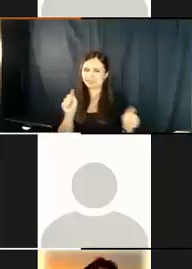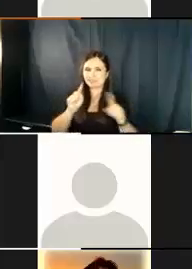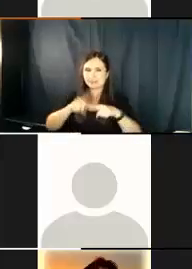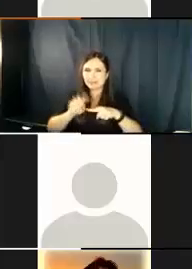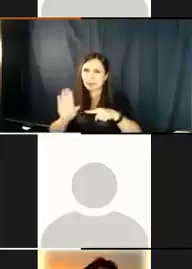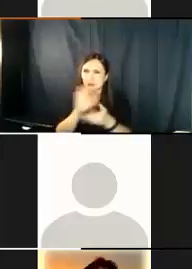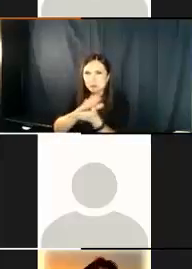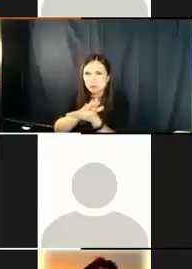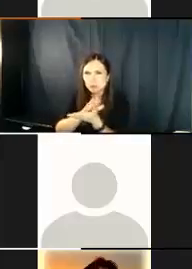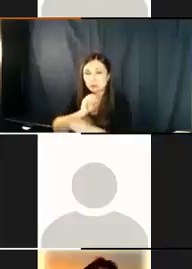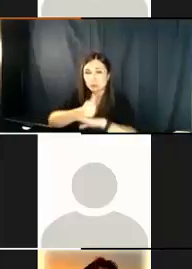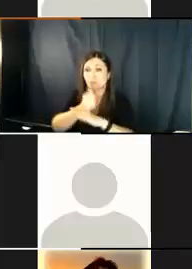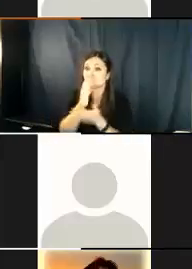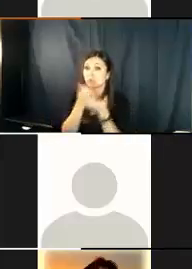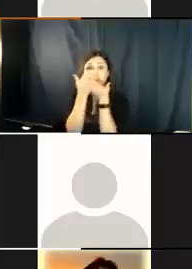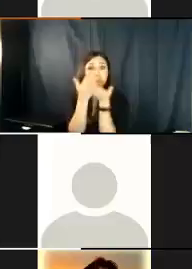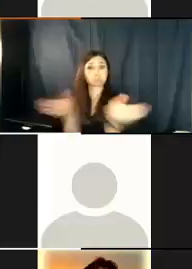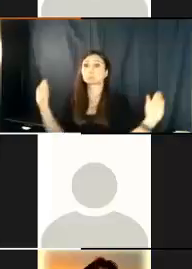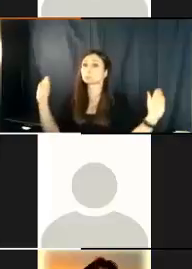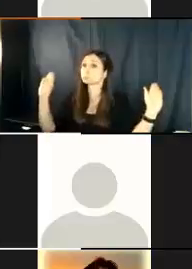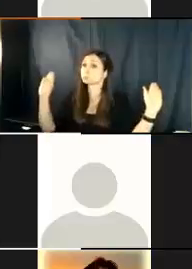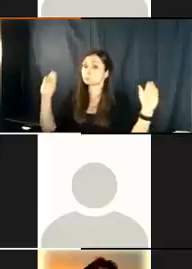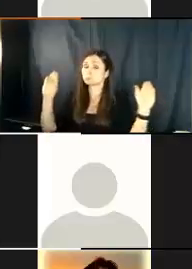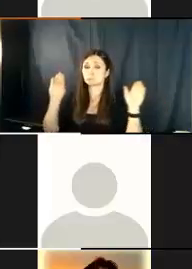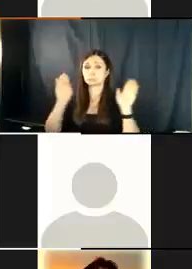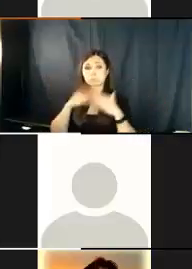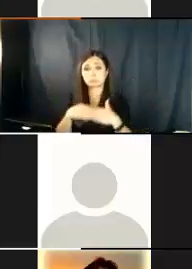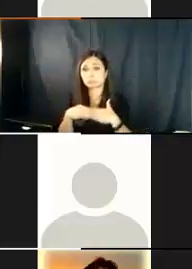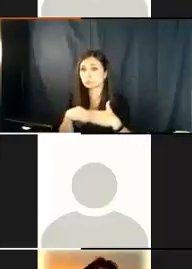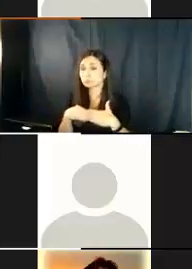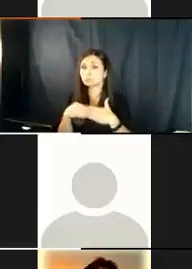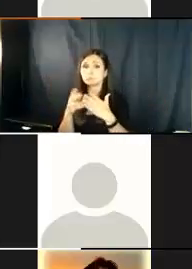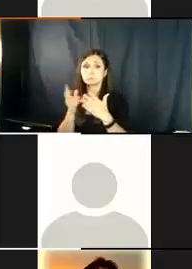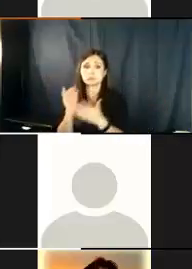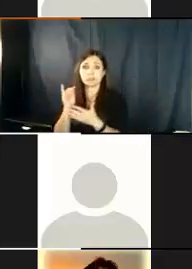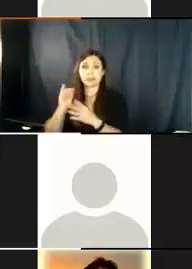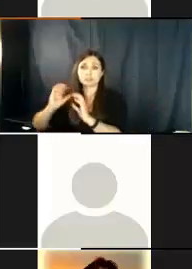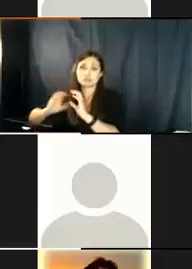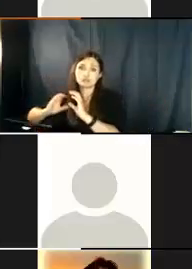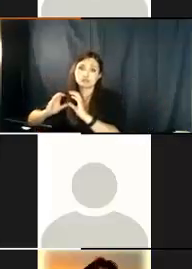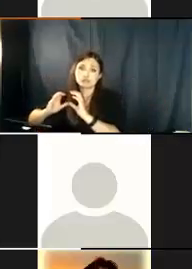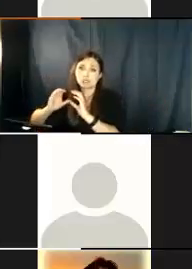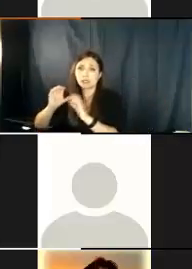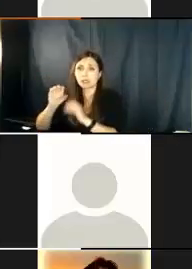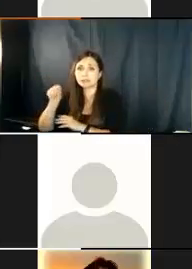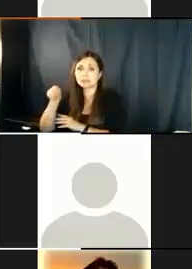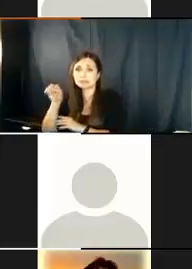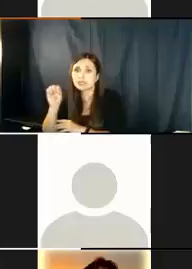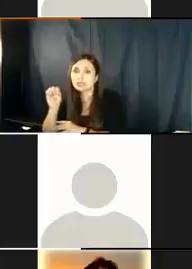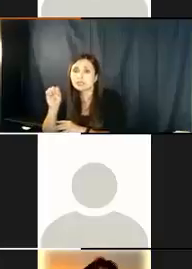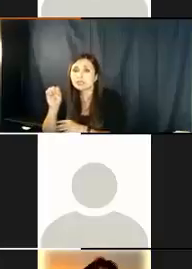Some schools are very open with things like chat spaces, things like social media.